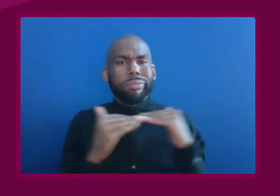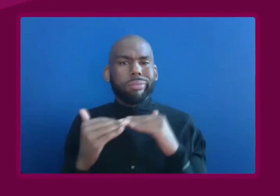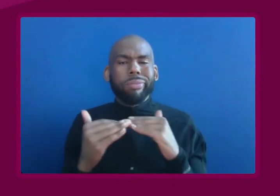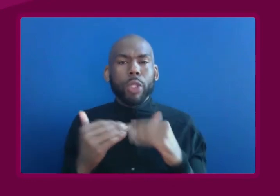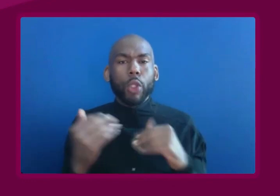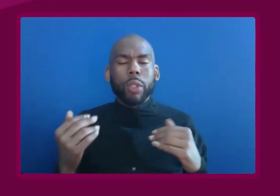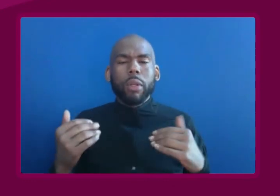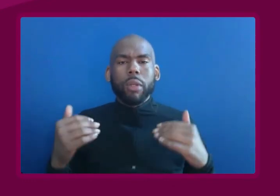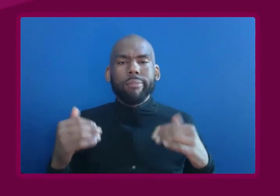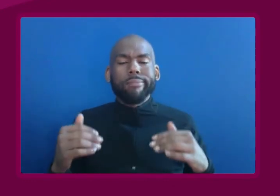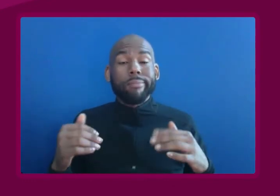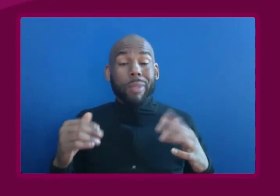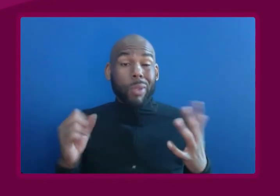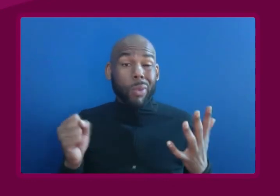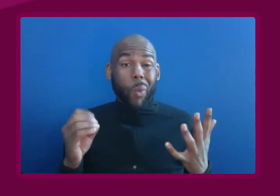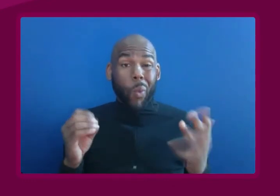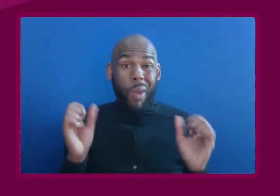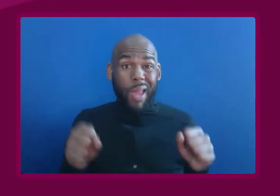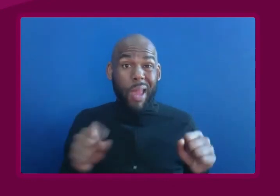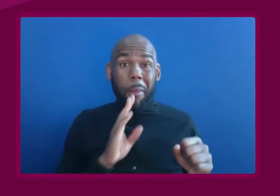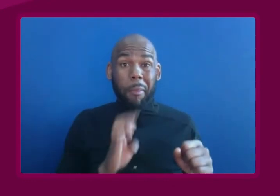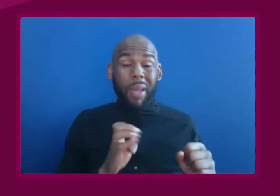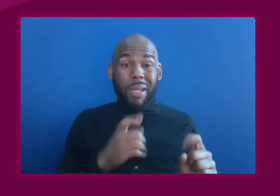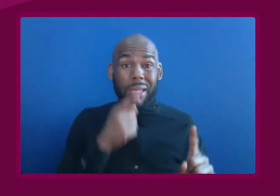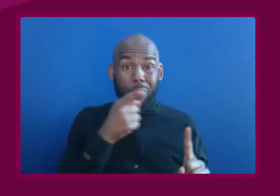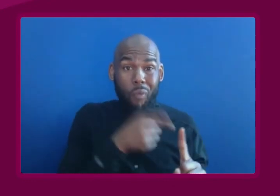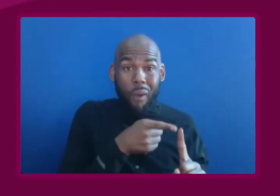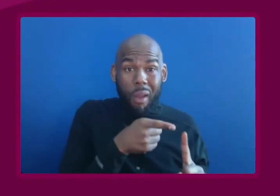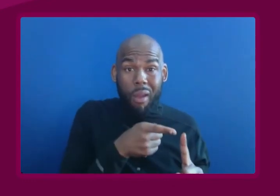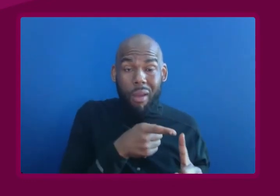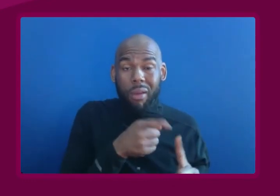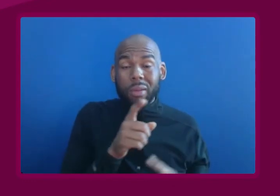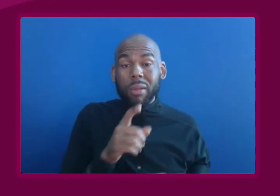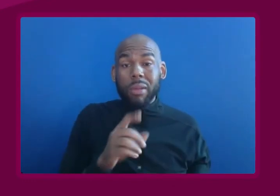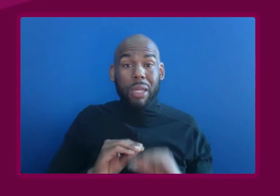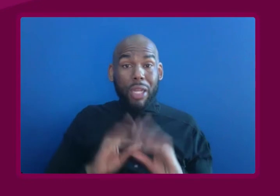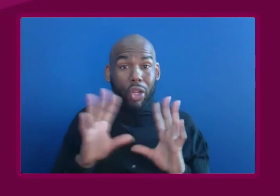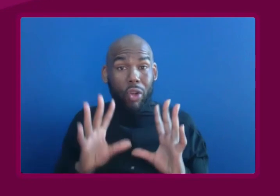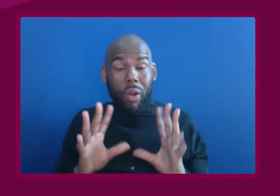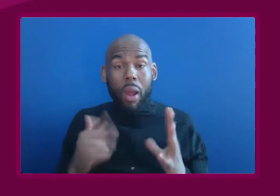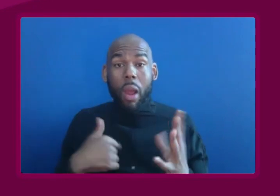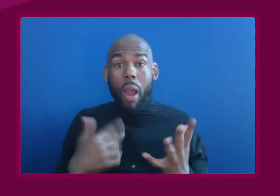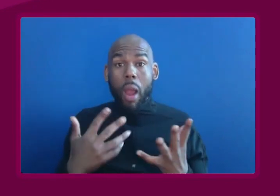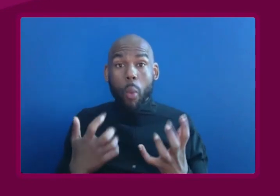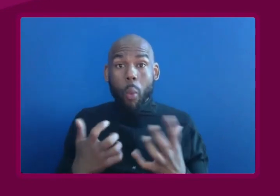The impact can be direct or explicit because I want an accessibility feature and it's not